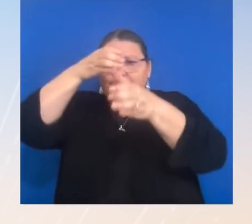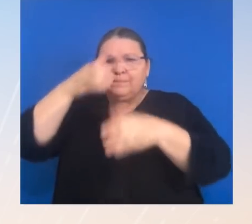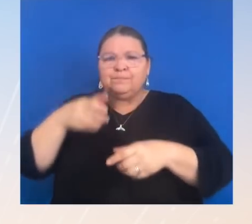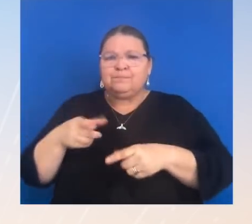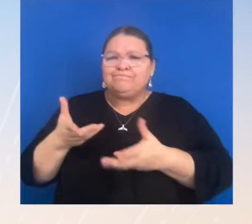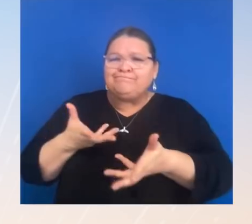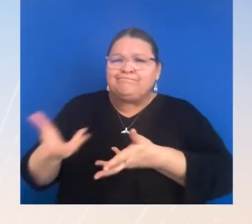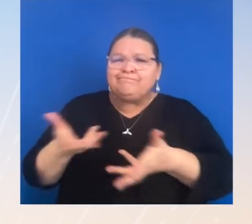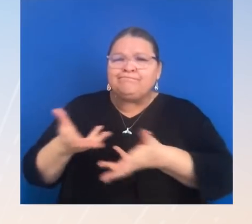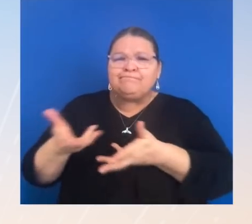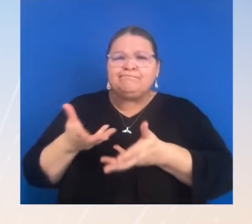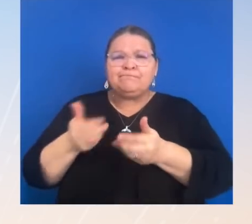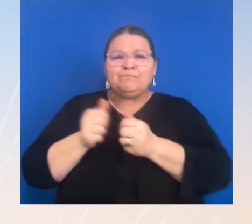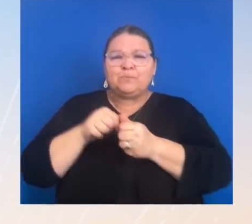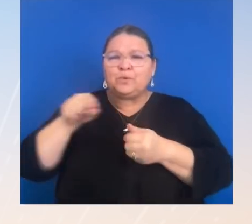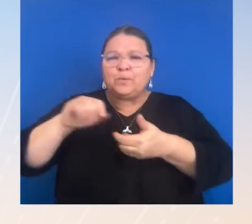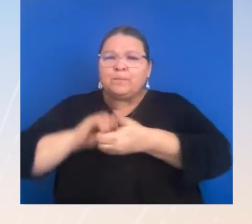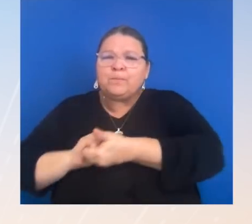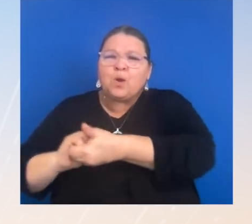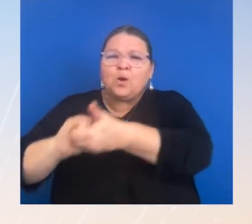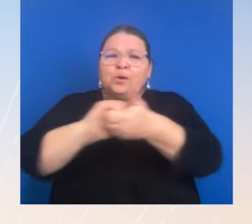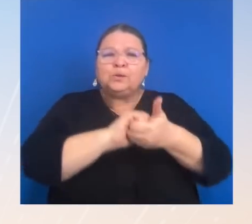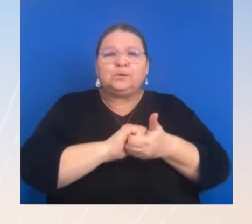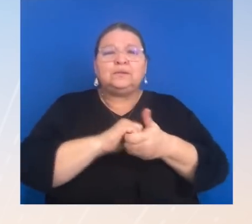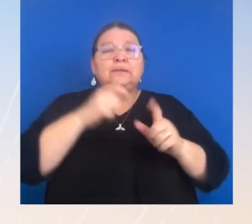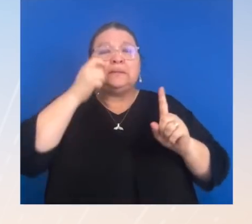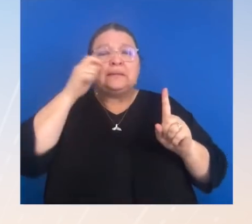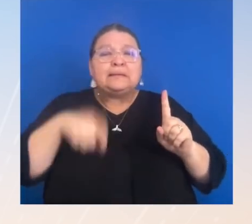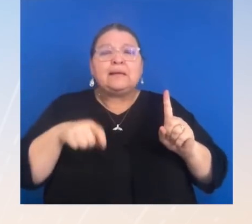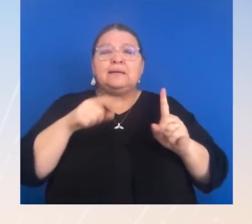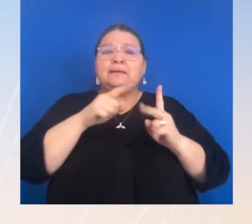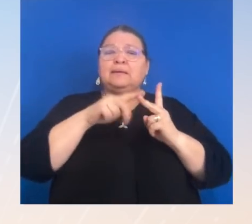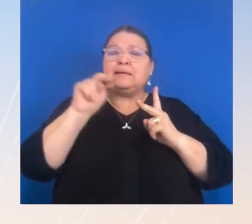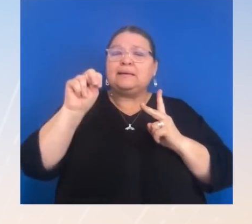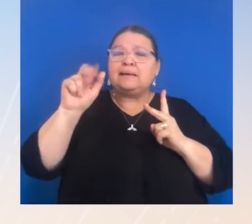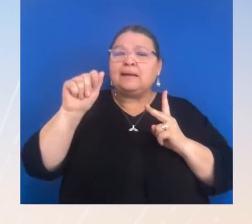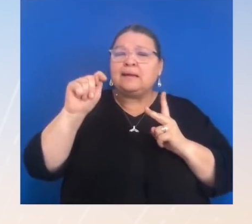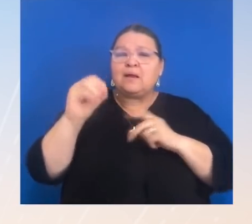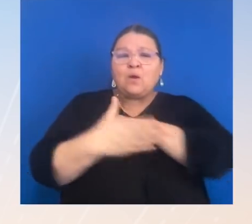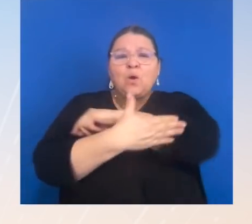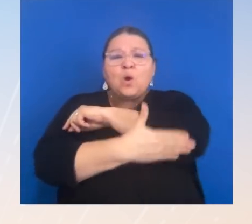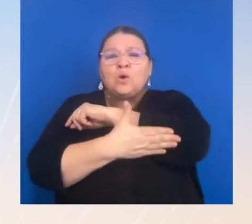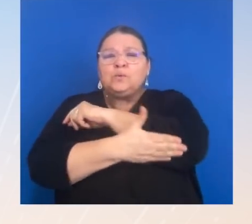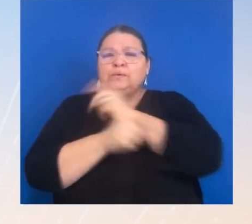And what they assessed was that adding aircraft to the inventory is not likely to significantly change